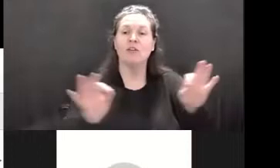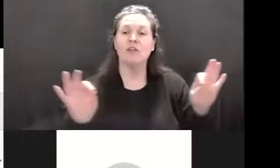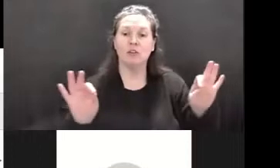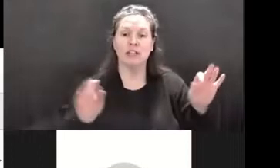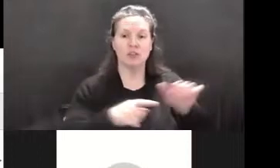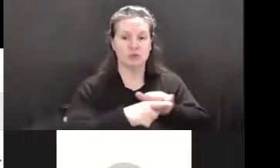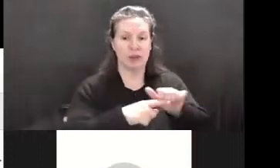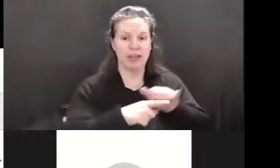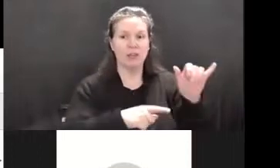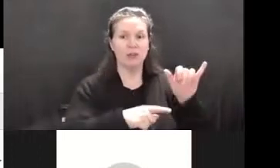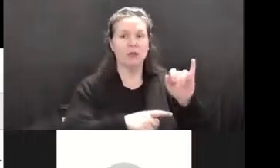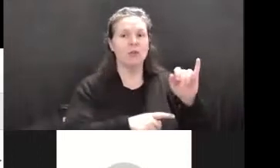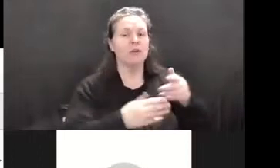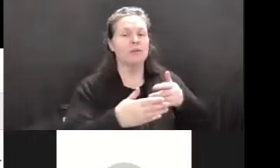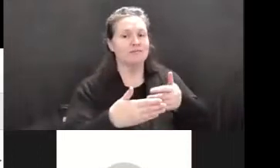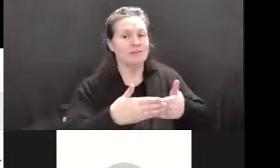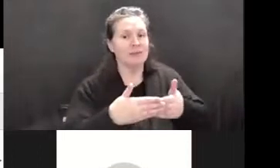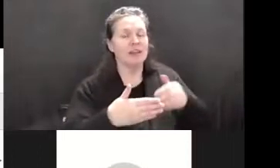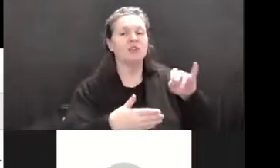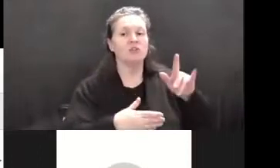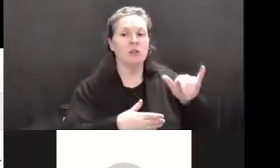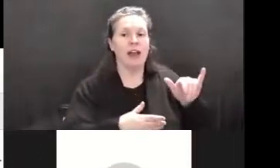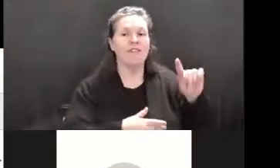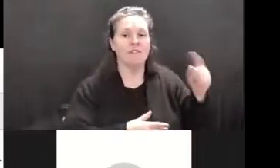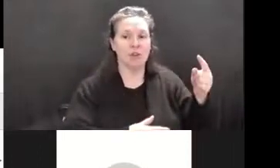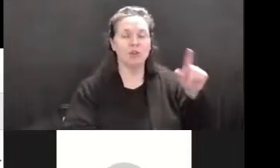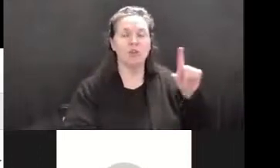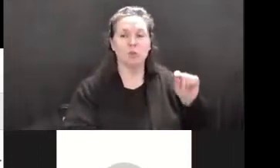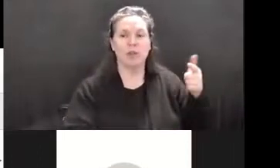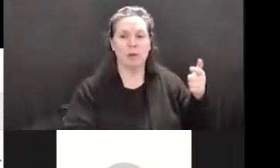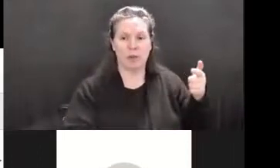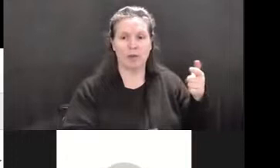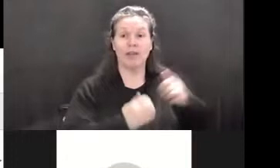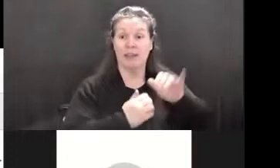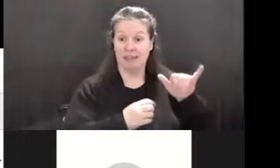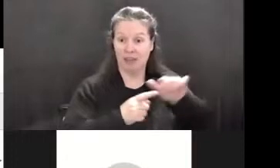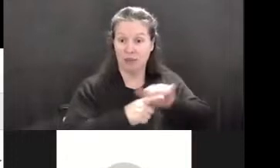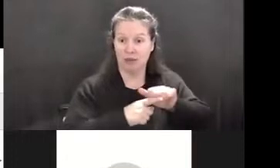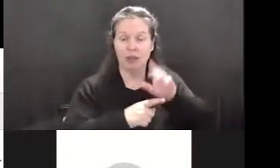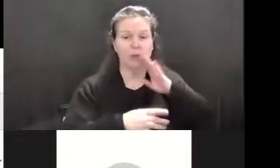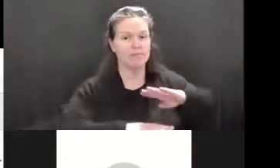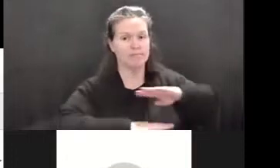July 1st, 2023, and then with this training, this training will meet our minimum standards